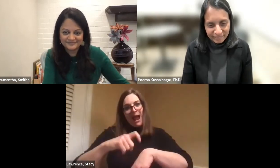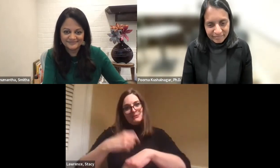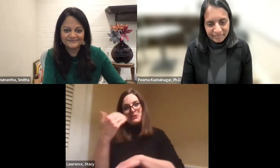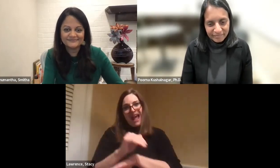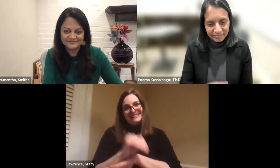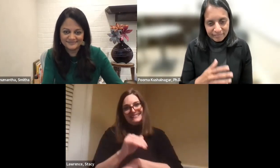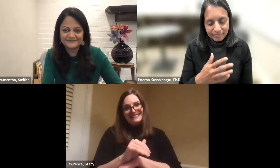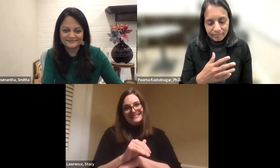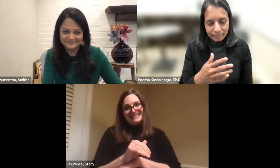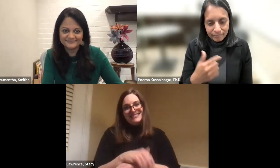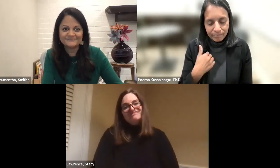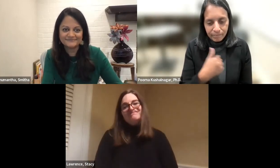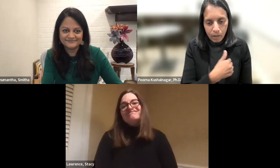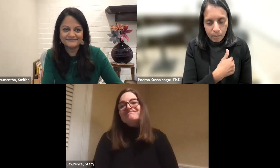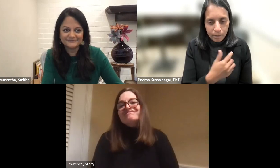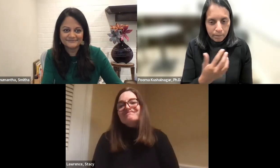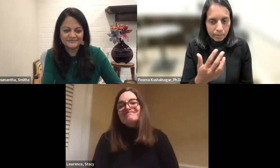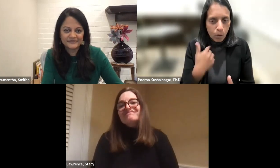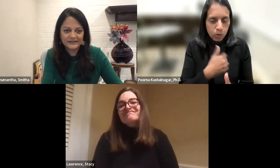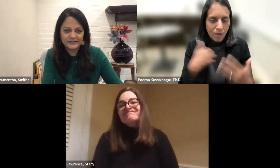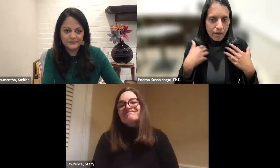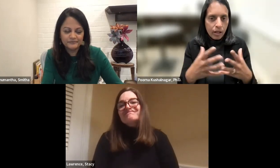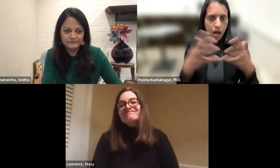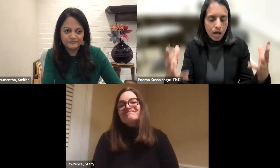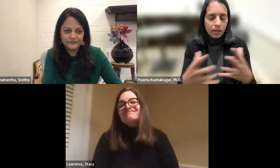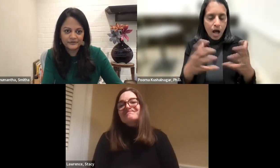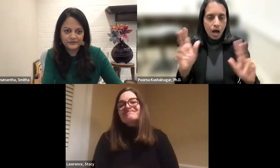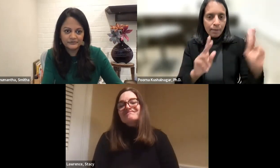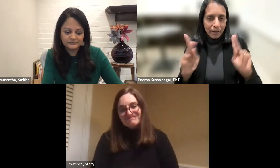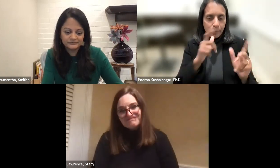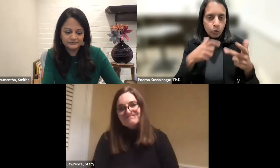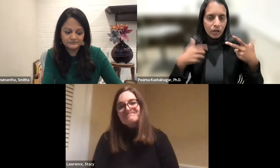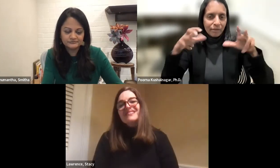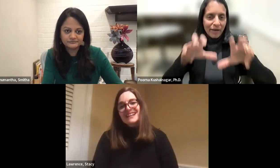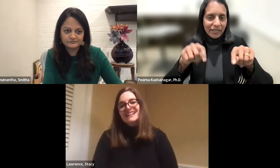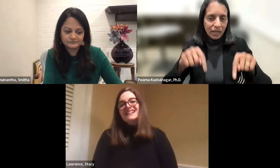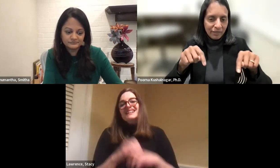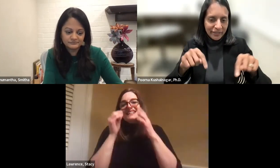so thank you so much for all of your time tonight. Thank you so much, everybody.